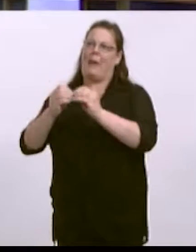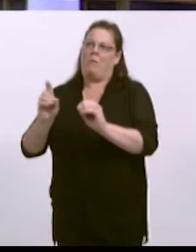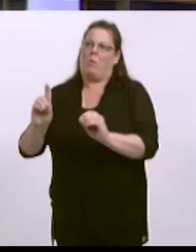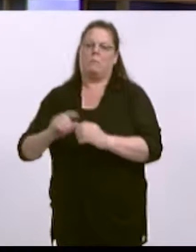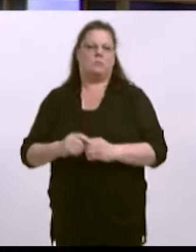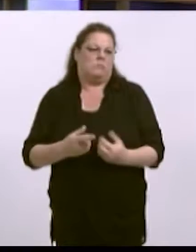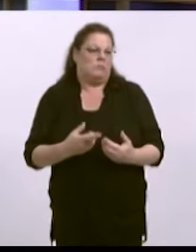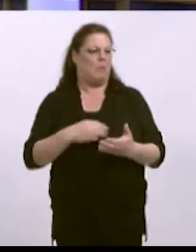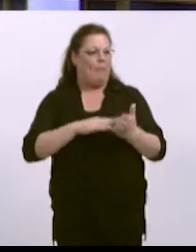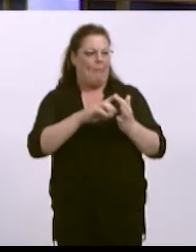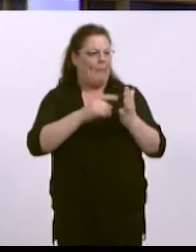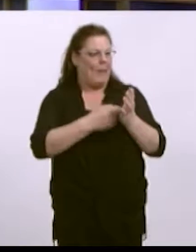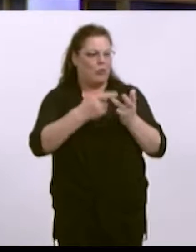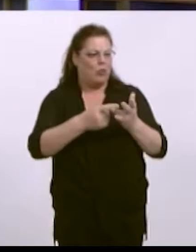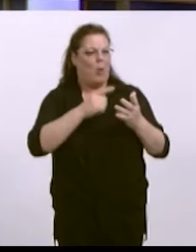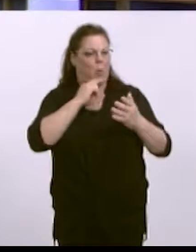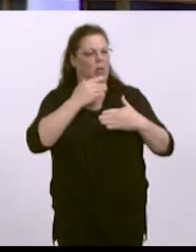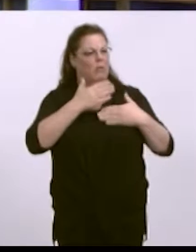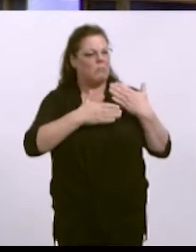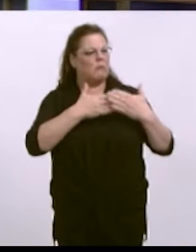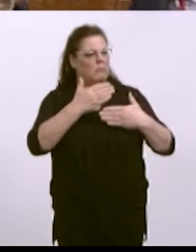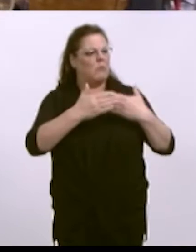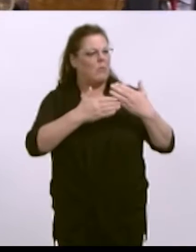wonít be able to proceed at the same pace, and with the same ambition as would otherwise